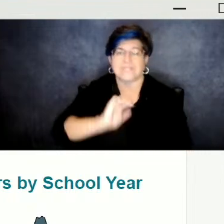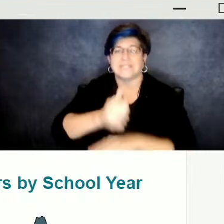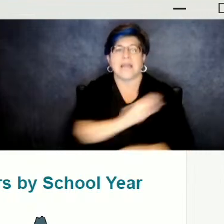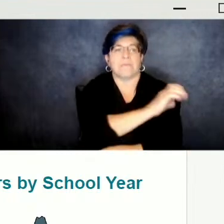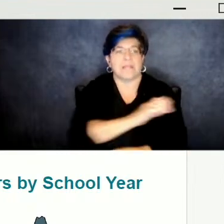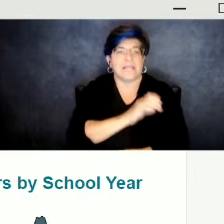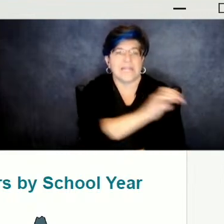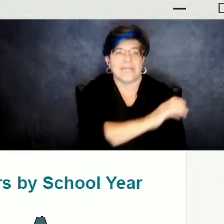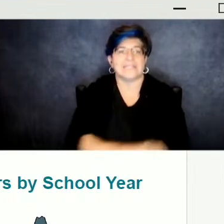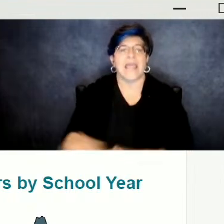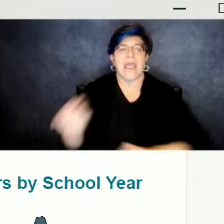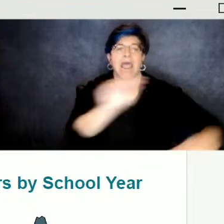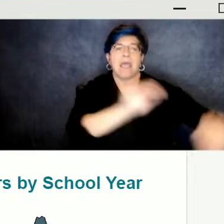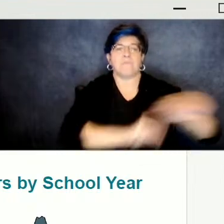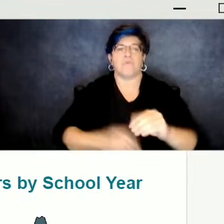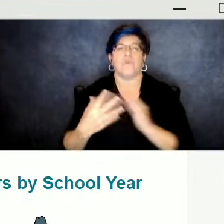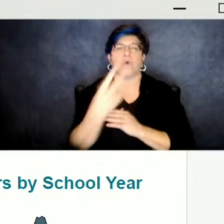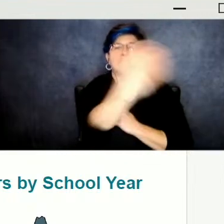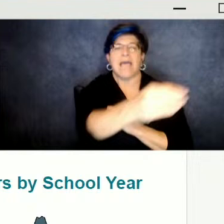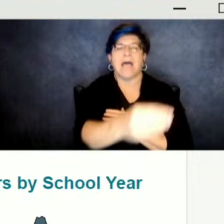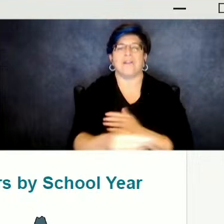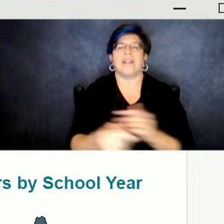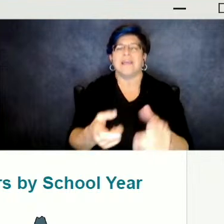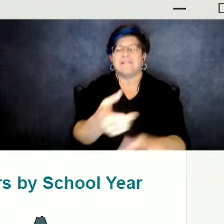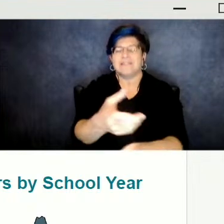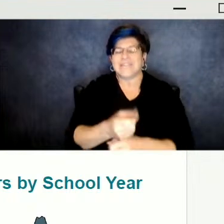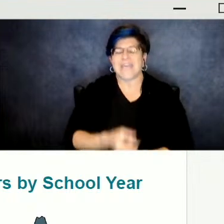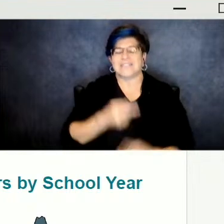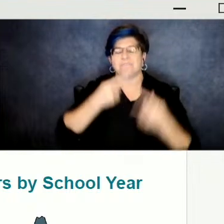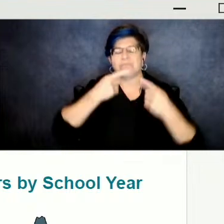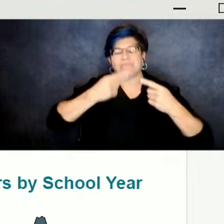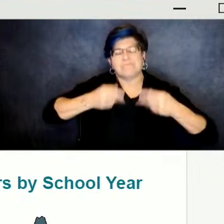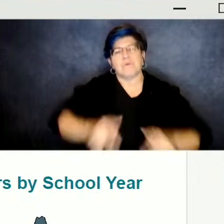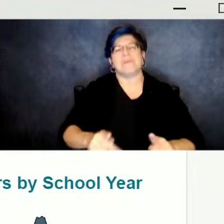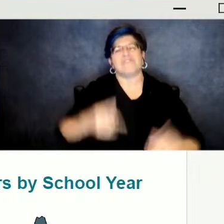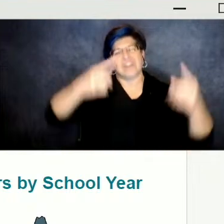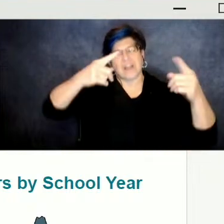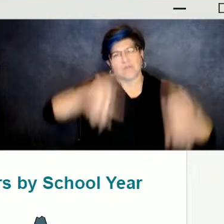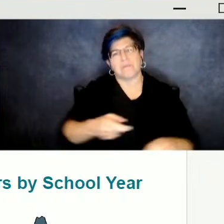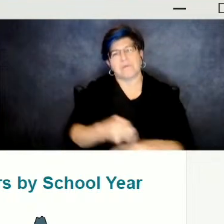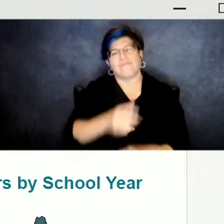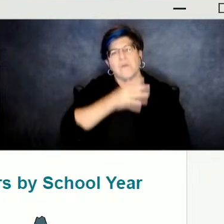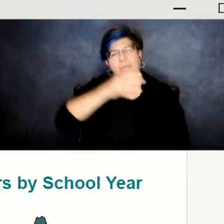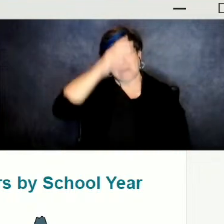THE MOBILE UNIT GOES OUT, GETS CONSENT FROM PARENTS AND